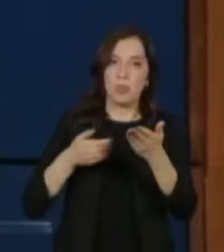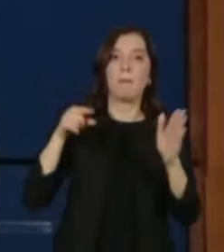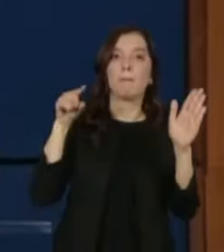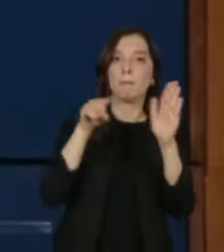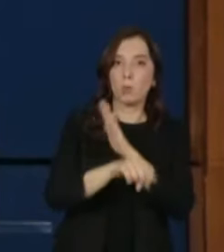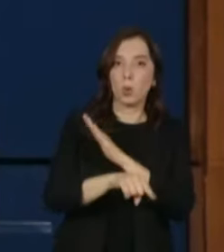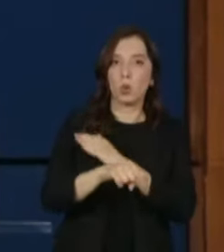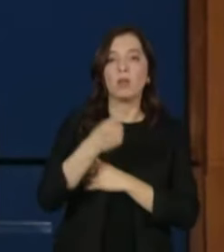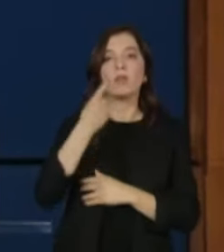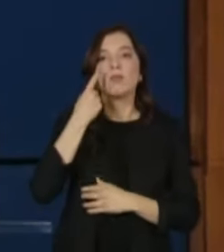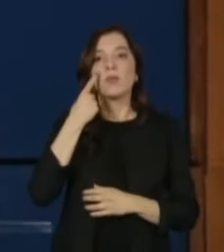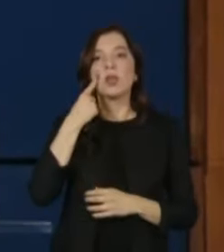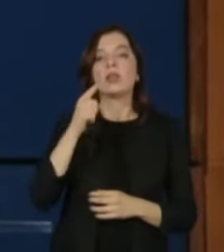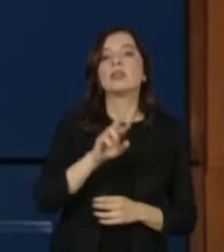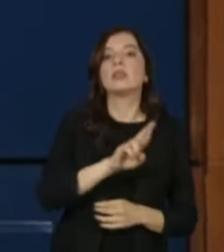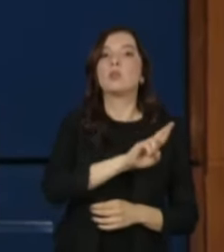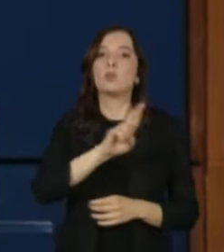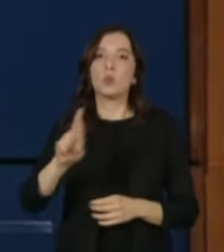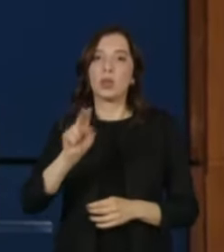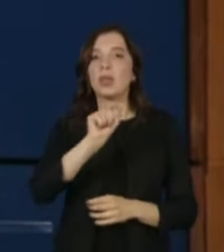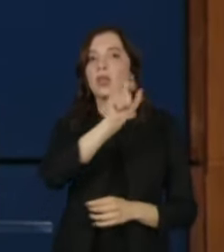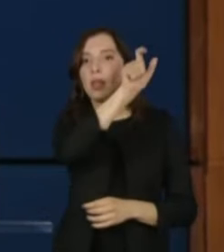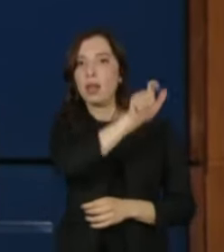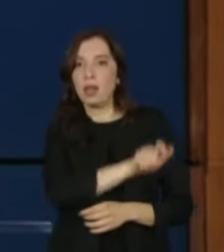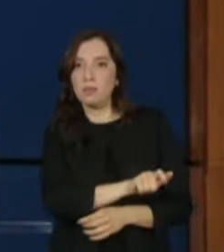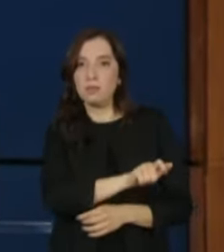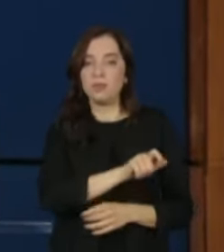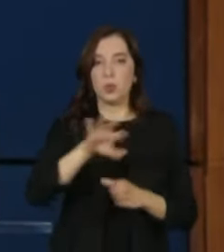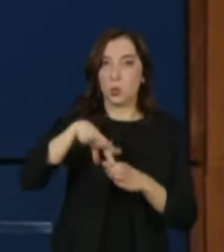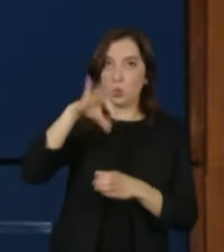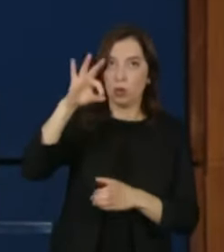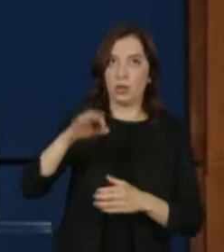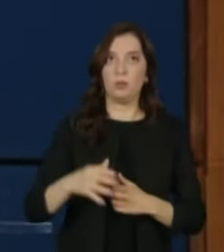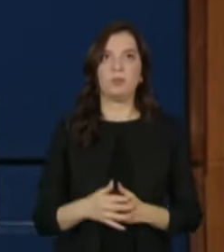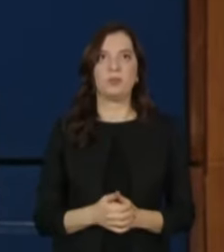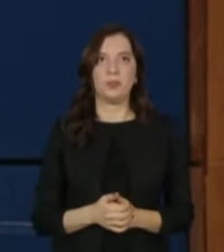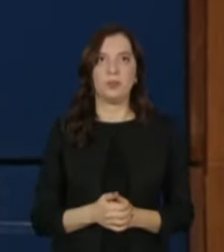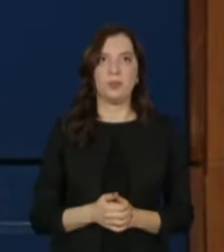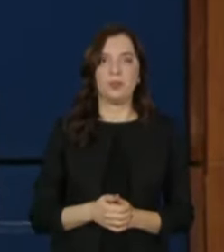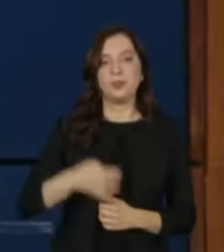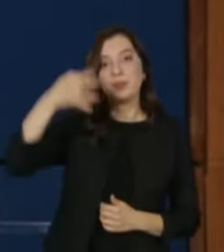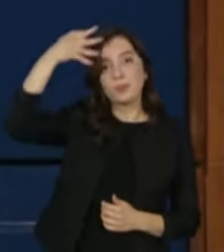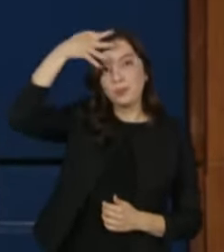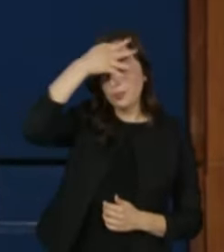The first to answer José Luiz Datena Candidate Marçal, 30 seconds for your question, please